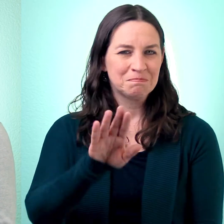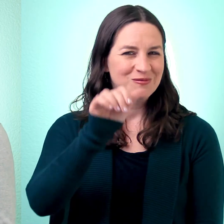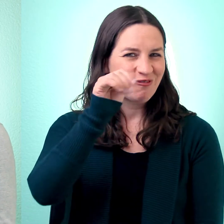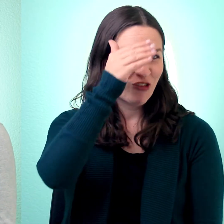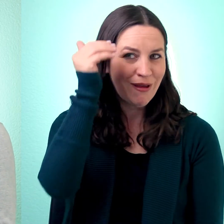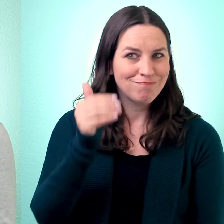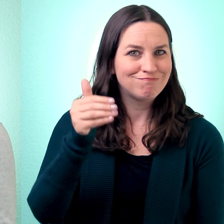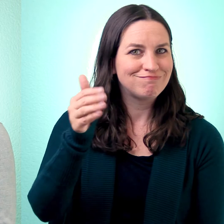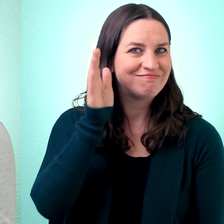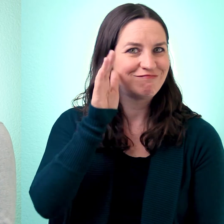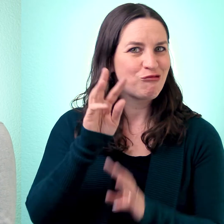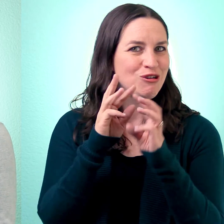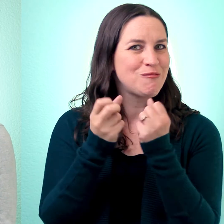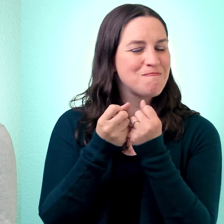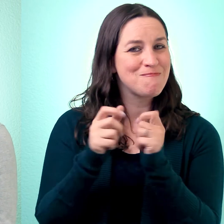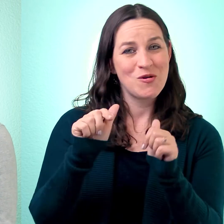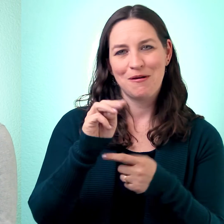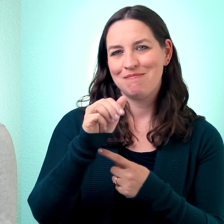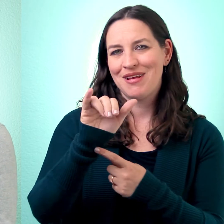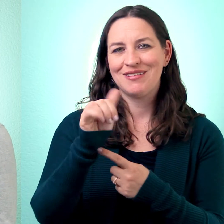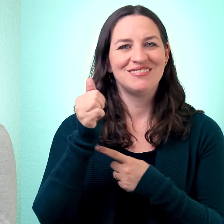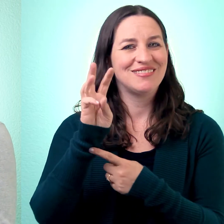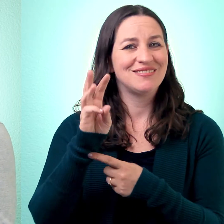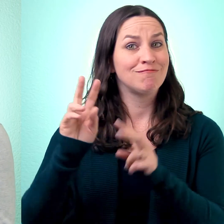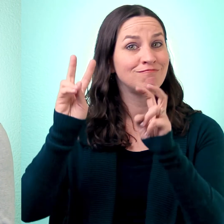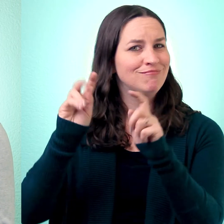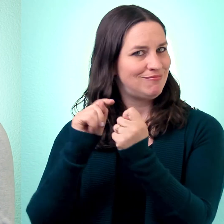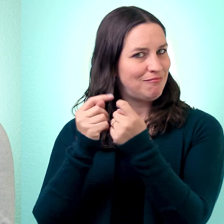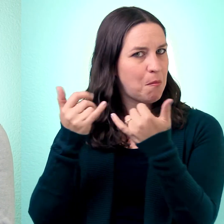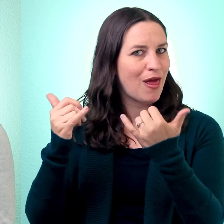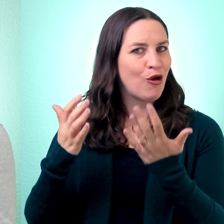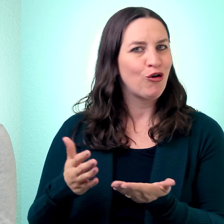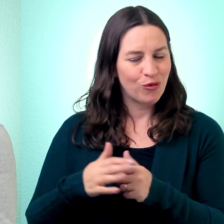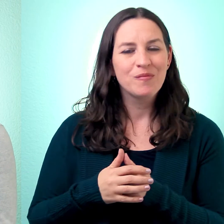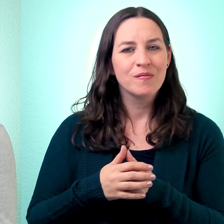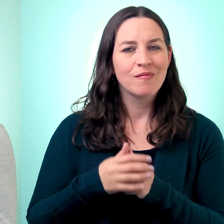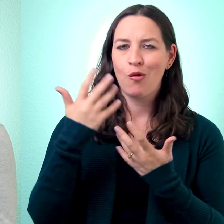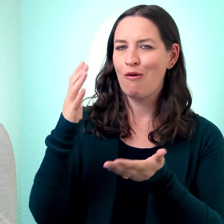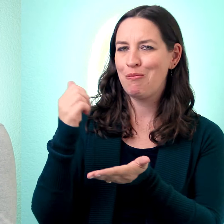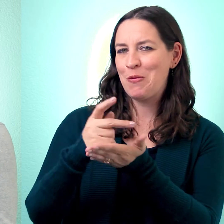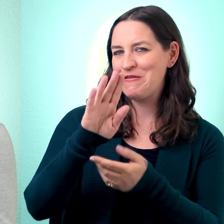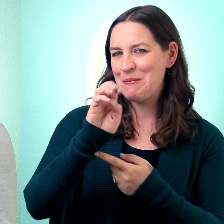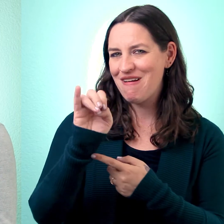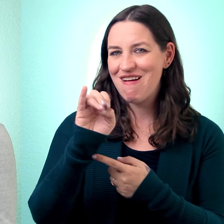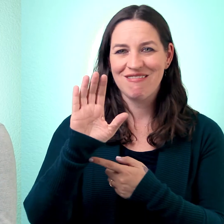Don't forget about our upcoming workshop on May 16th called: Being a Team Player. We already have BEI CEUs approved.